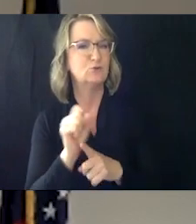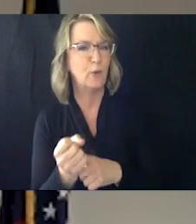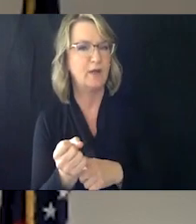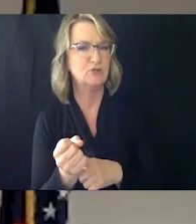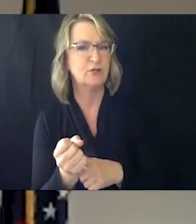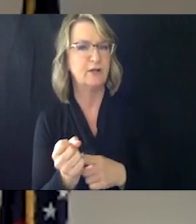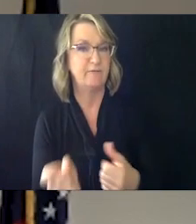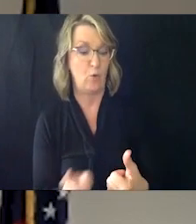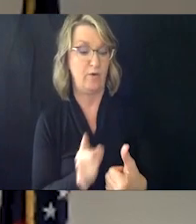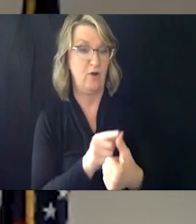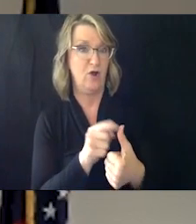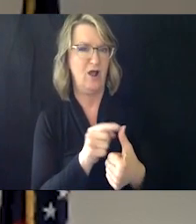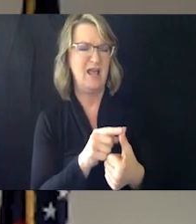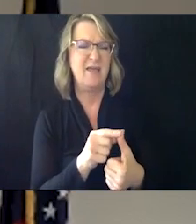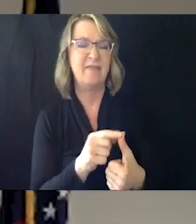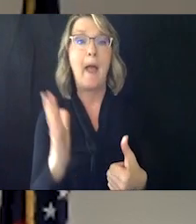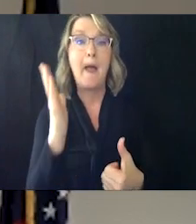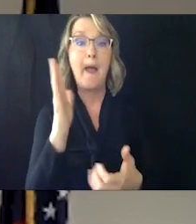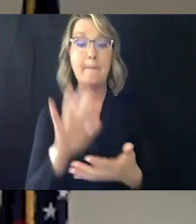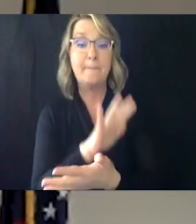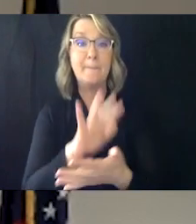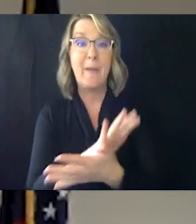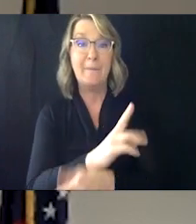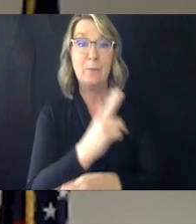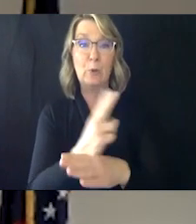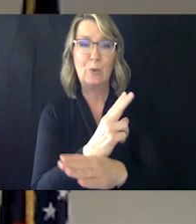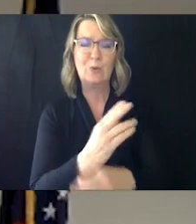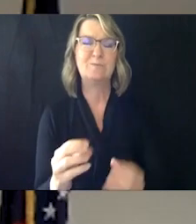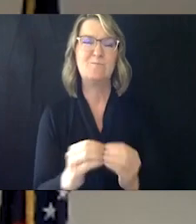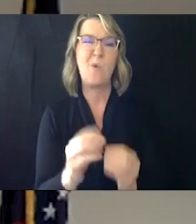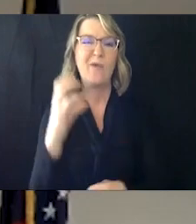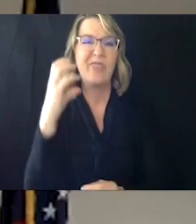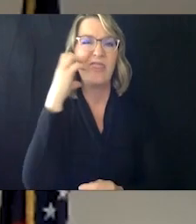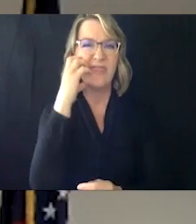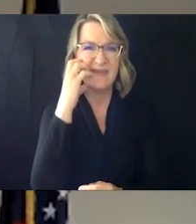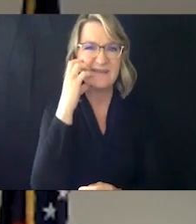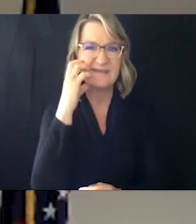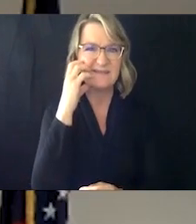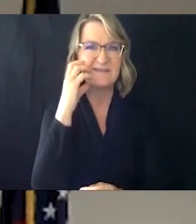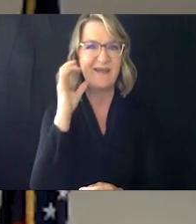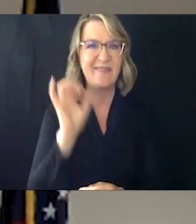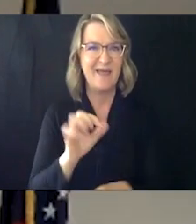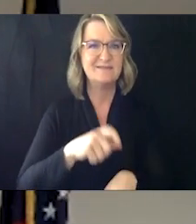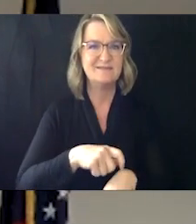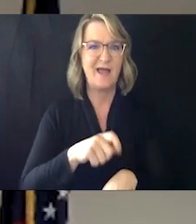the thicker ballot paper that we were using in the 2022 cycle so in the 2020 cycle we used